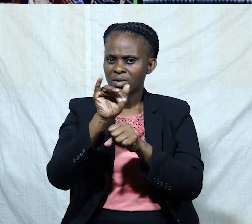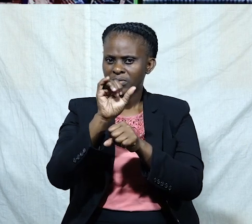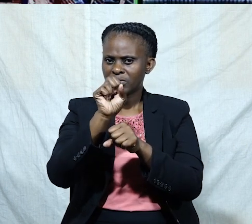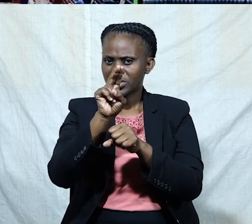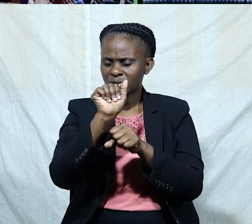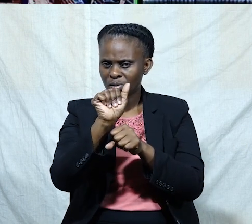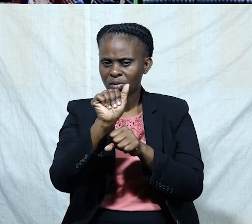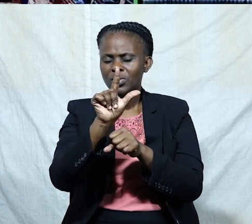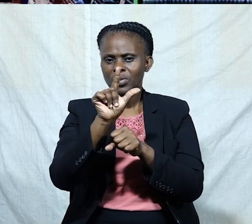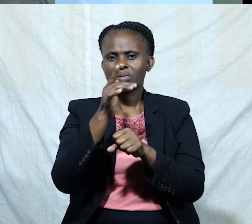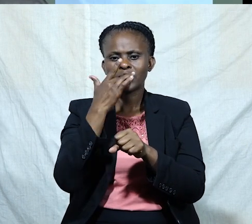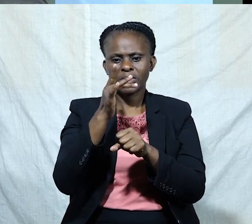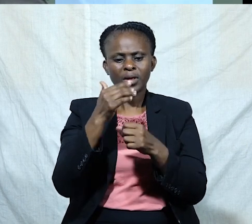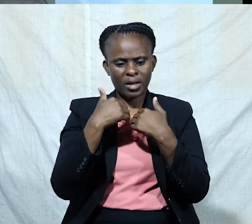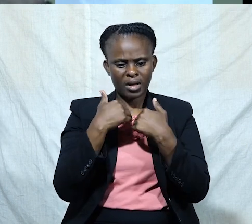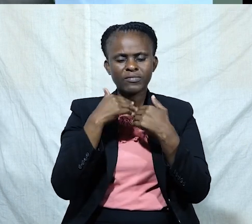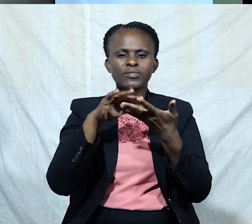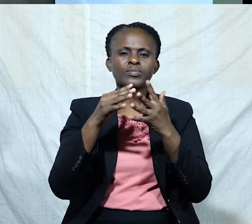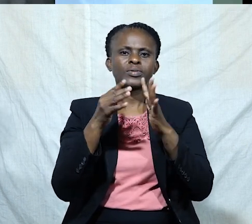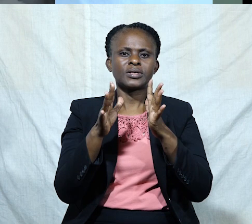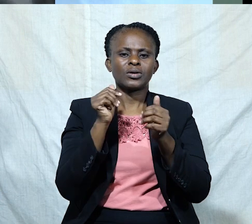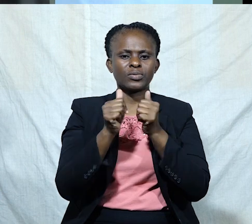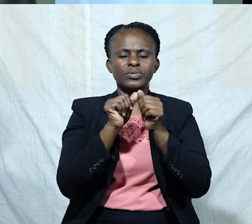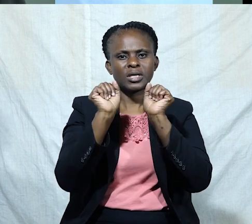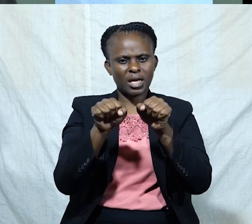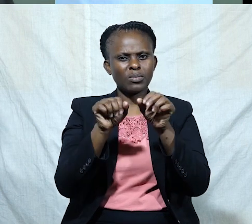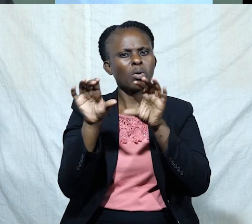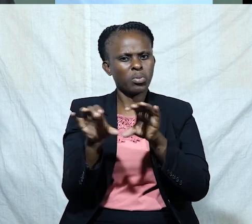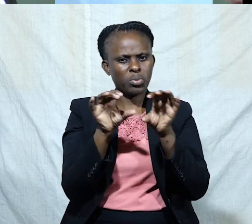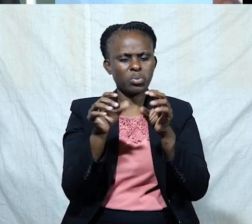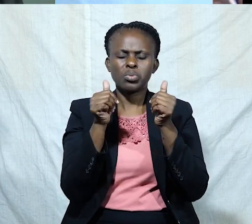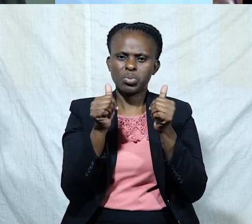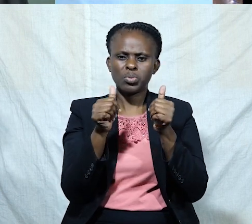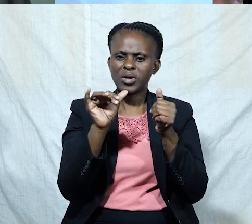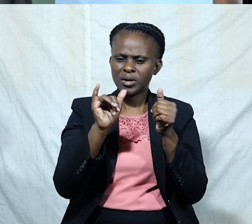Luckily, we had a vision mixer that was able to do that, even though our inputs